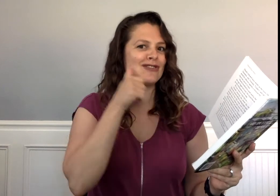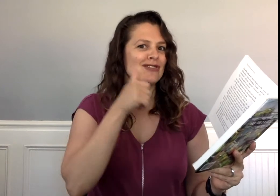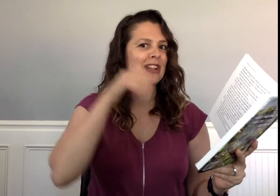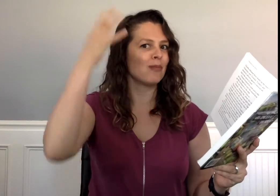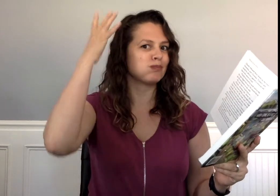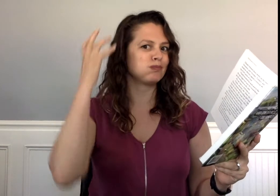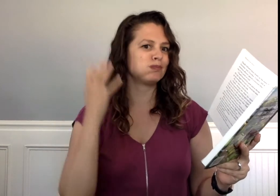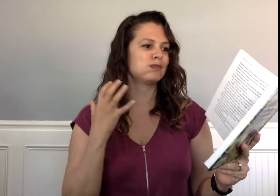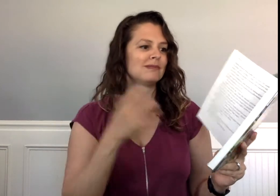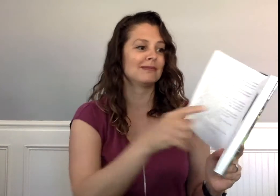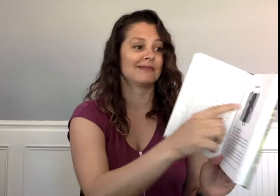A curly haired girl.